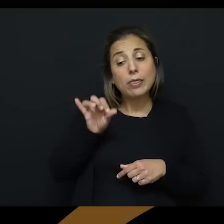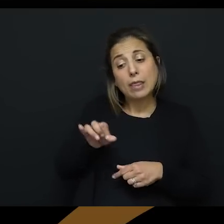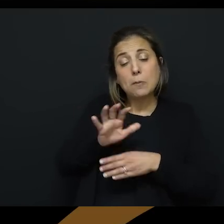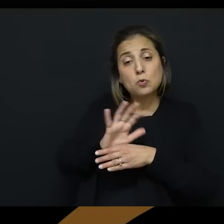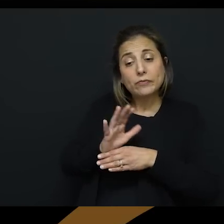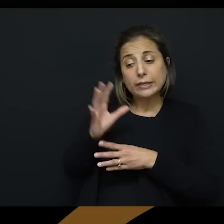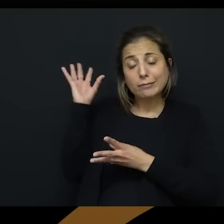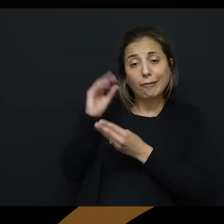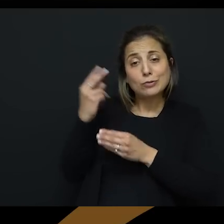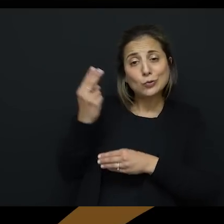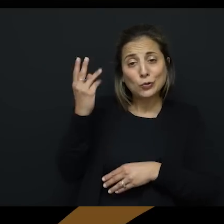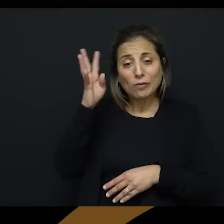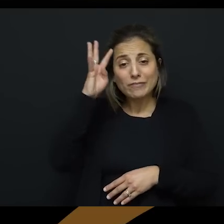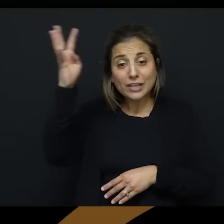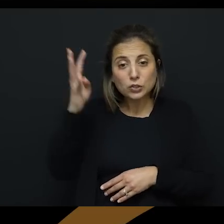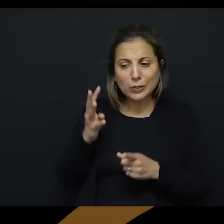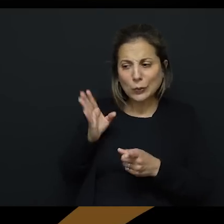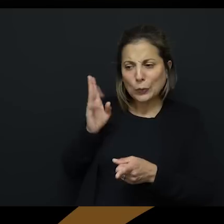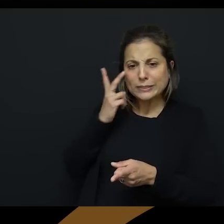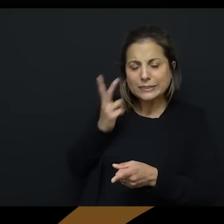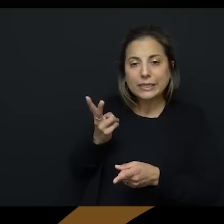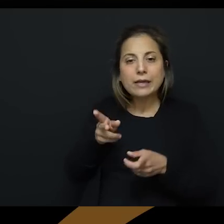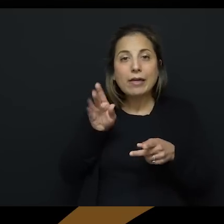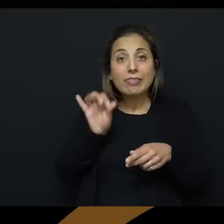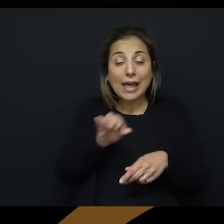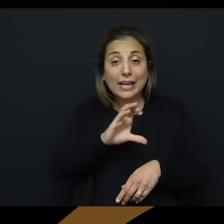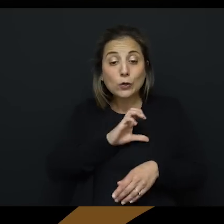So you'll see our character using two-point touch at certain points